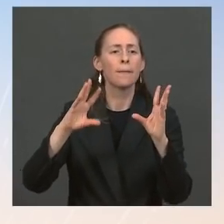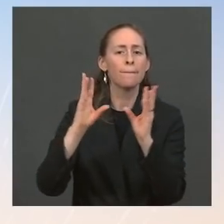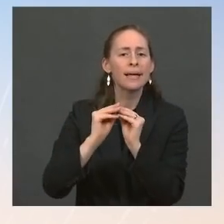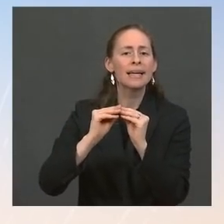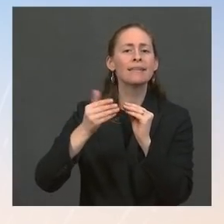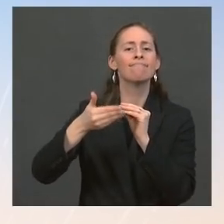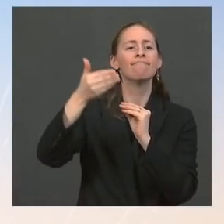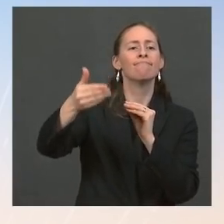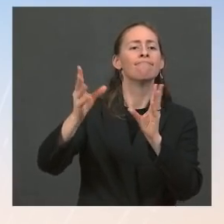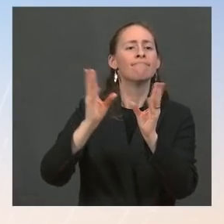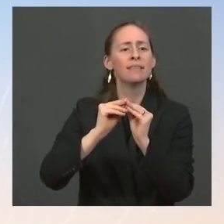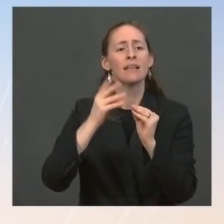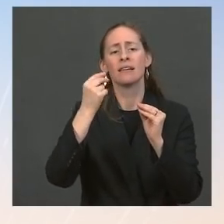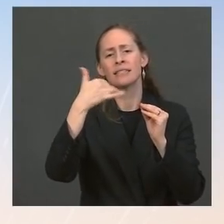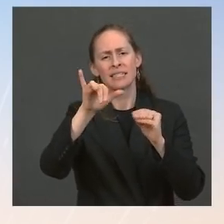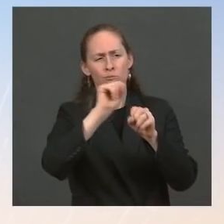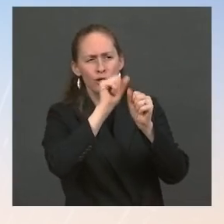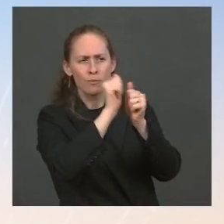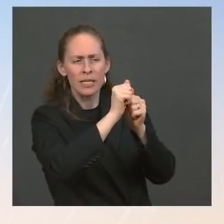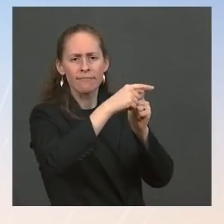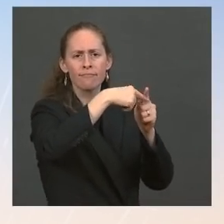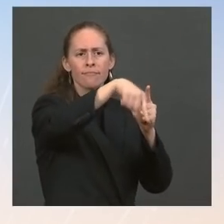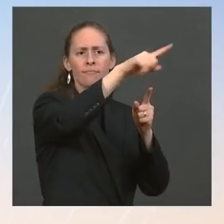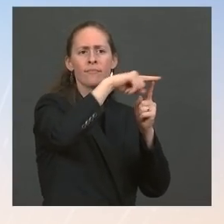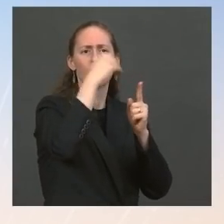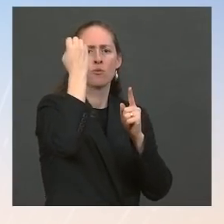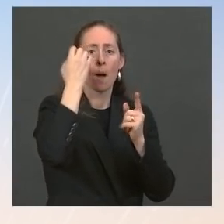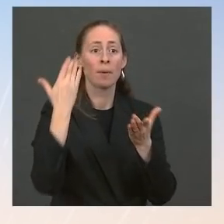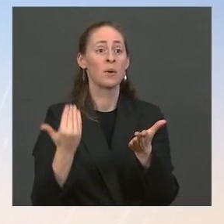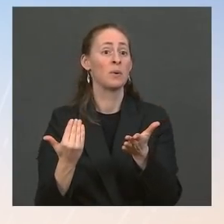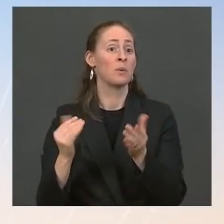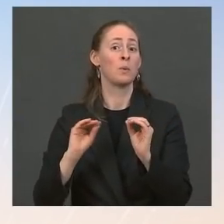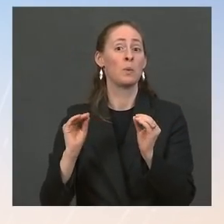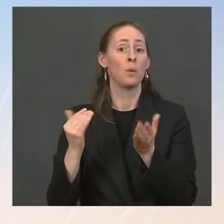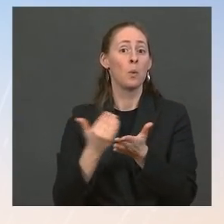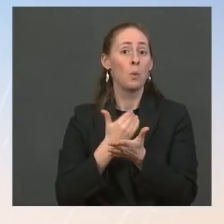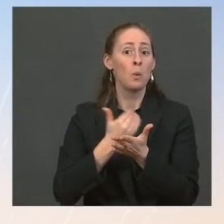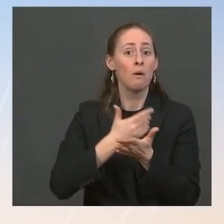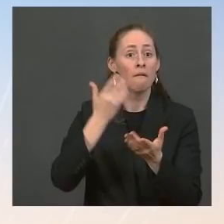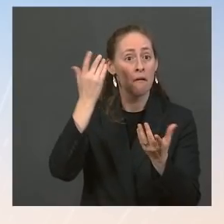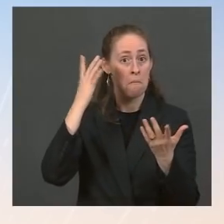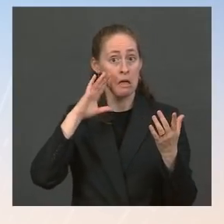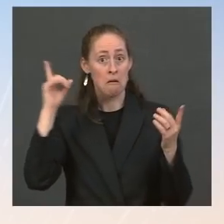on these efforts. I don't have anything in terms of a Putin call to preview. The Press: Any indication that Russia